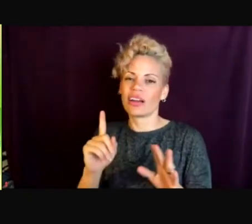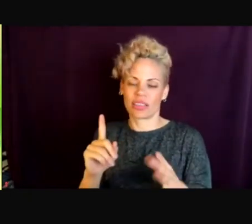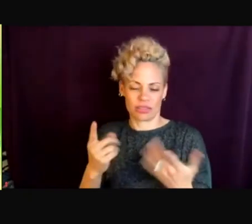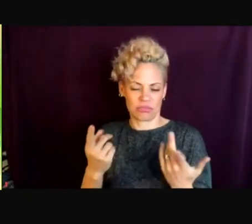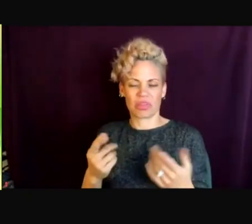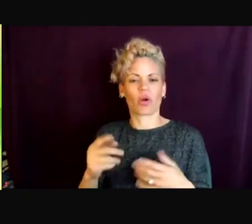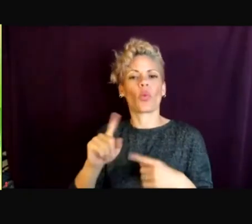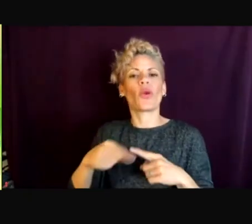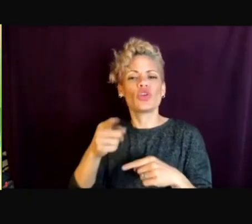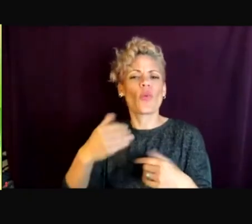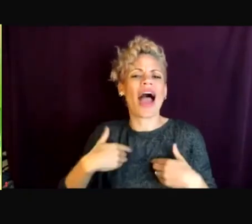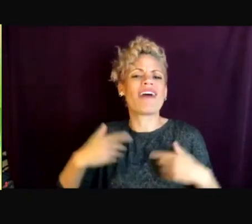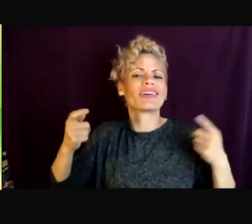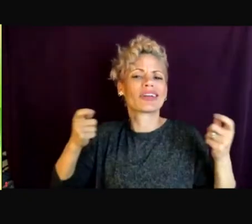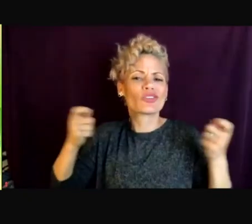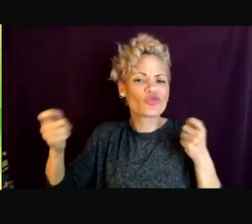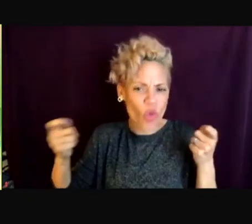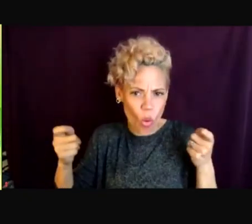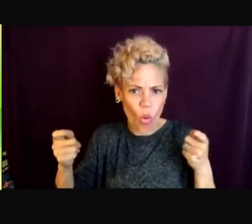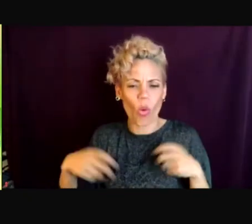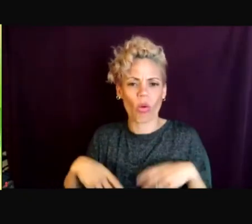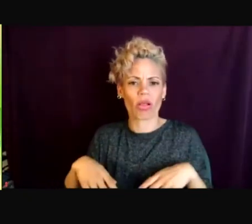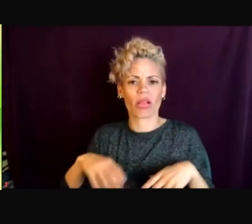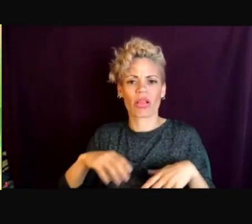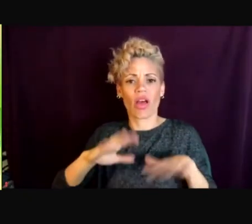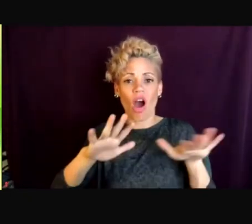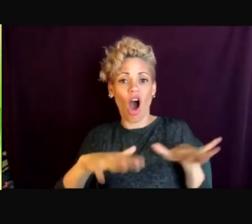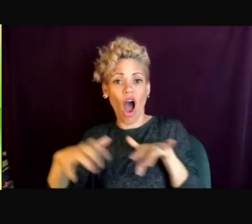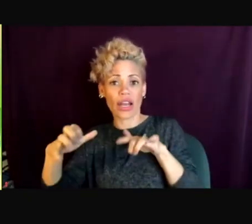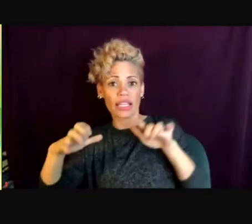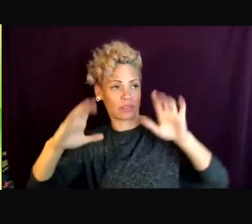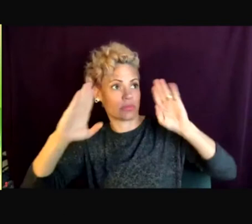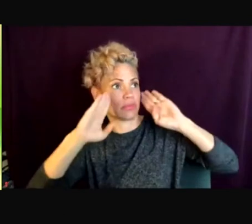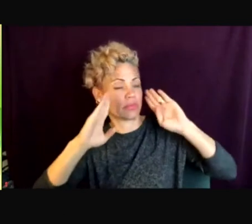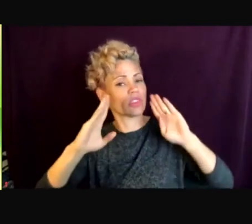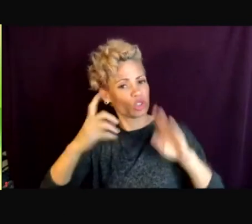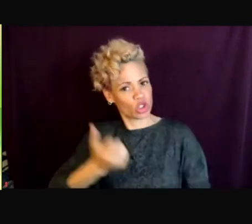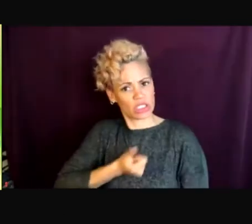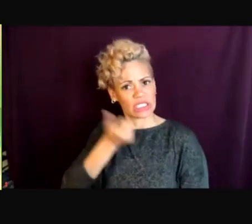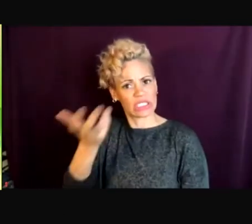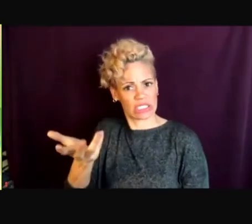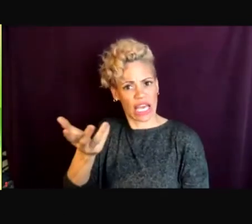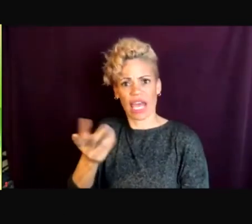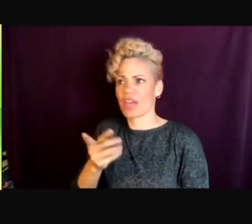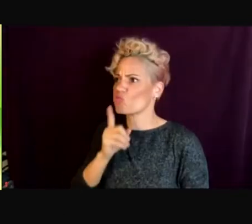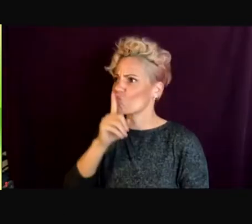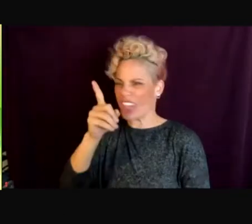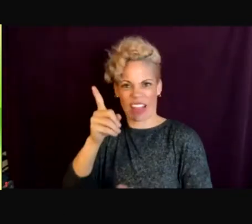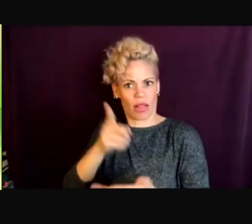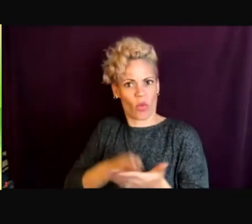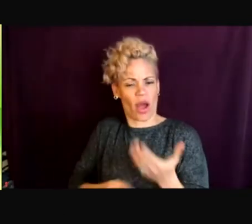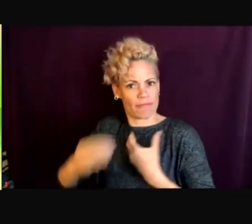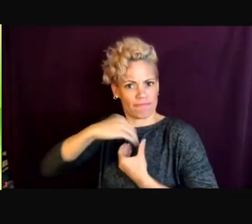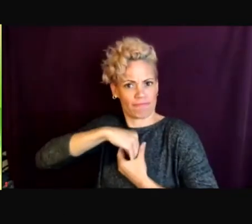whatever it might be, that you should say what you really feel. You should speak particularly truth to power.